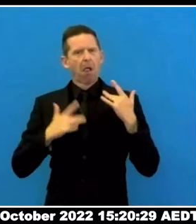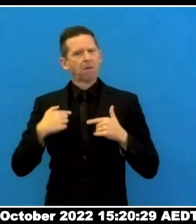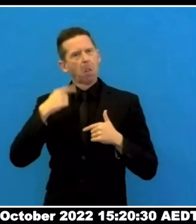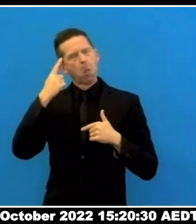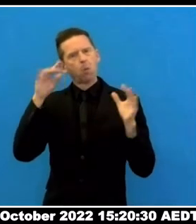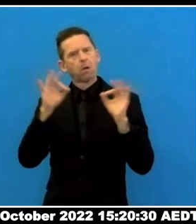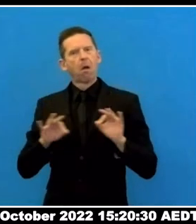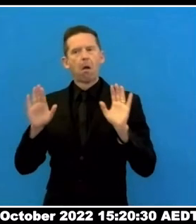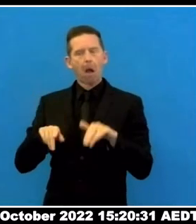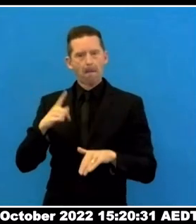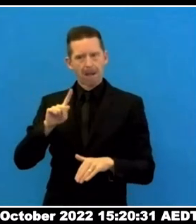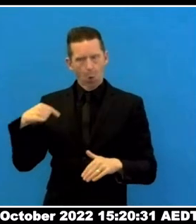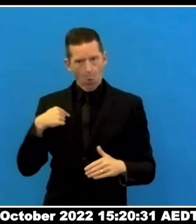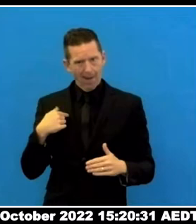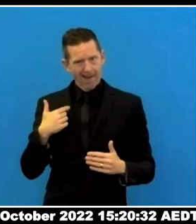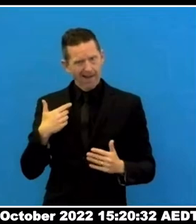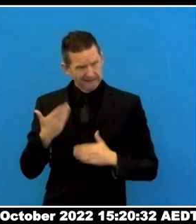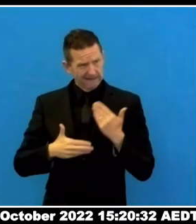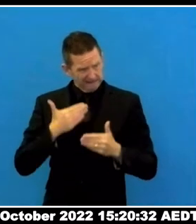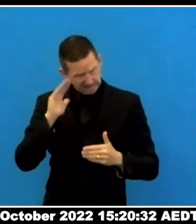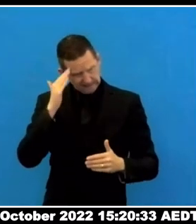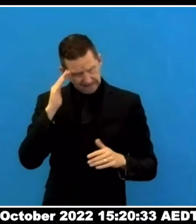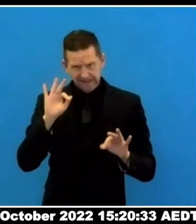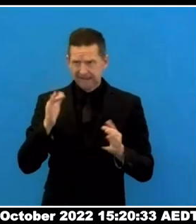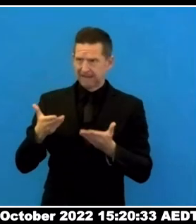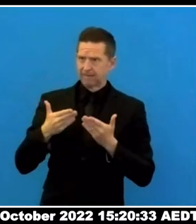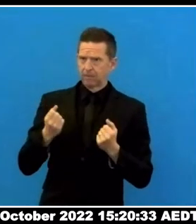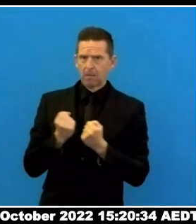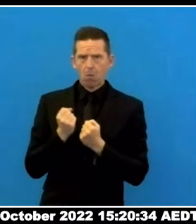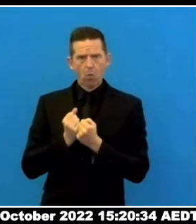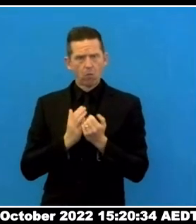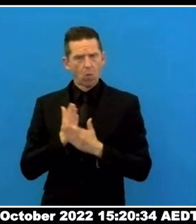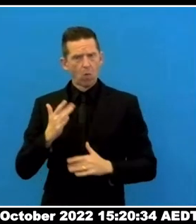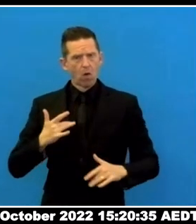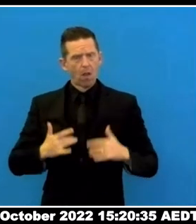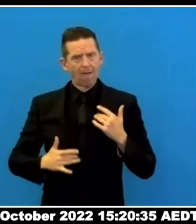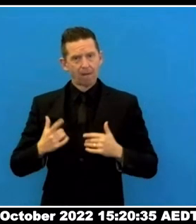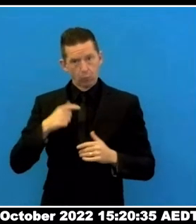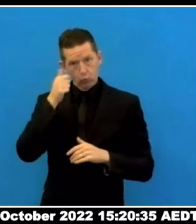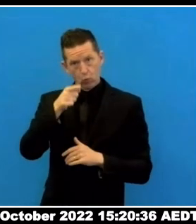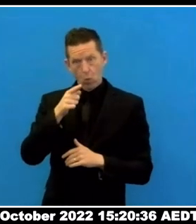We didn't get, you know, some sort of support to cope with this in your life because changing life is not easy.